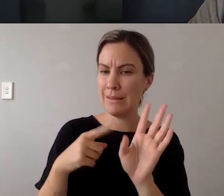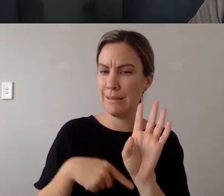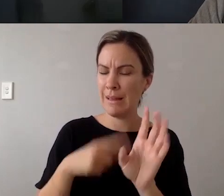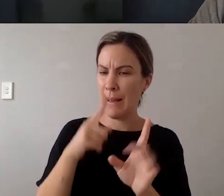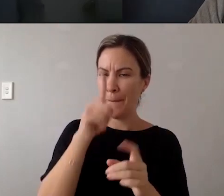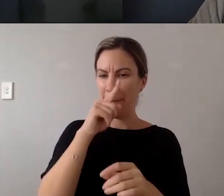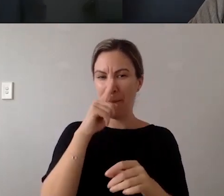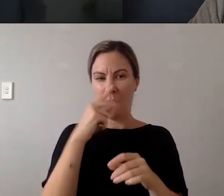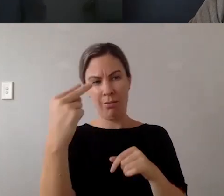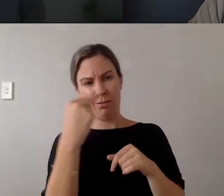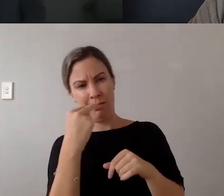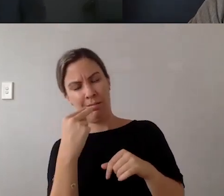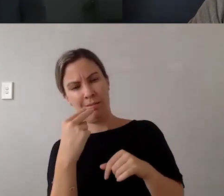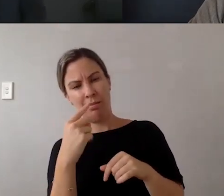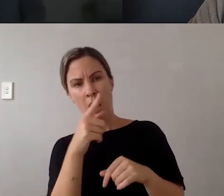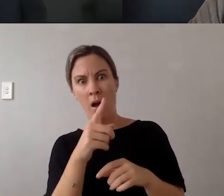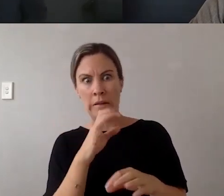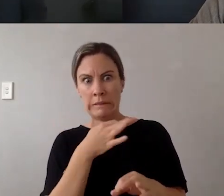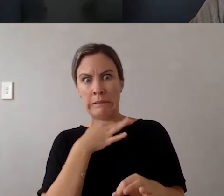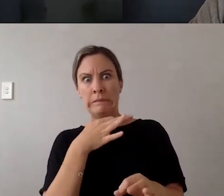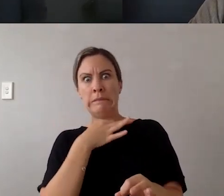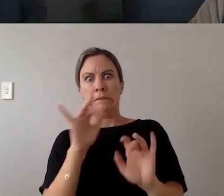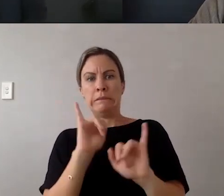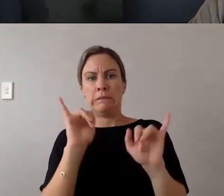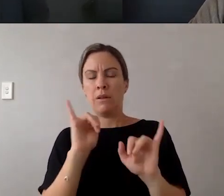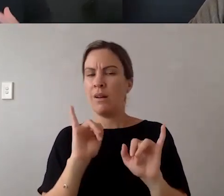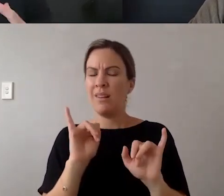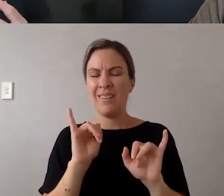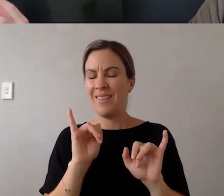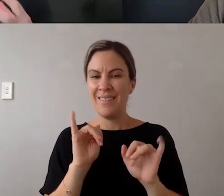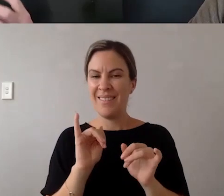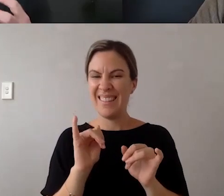Yeah, it's a tough balance. I would say that, if you're